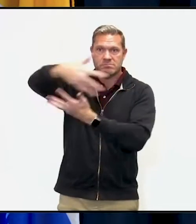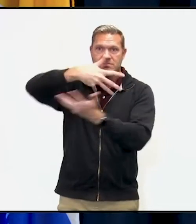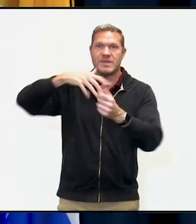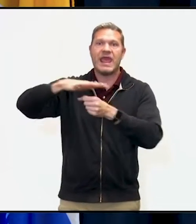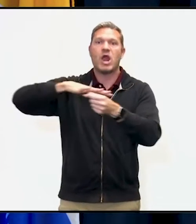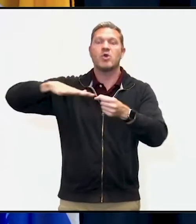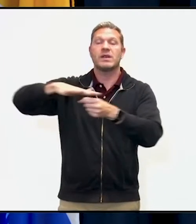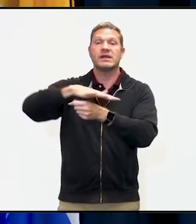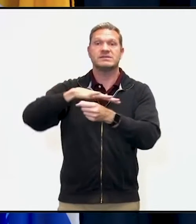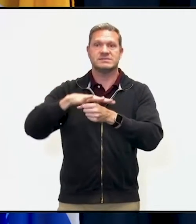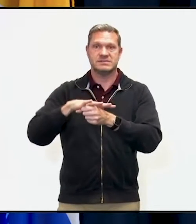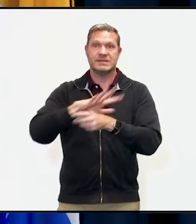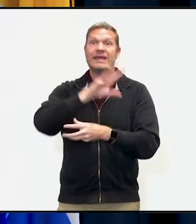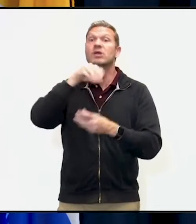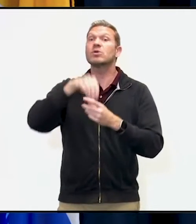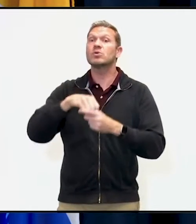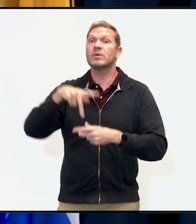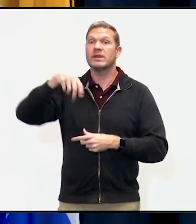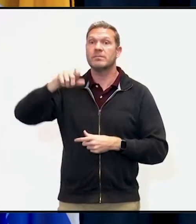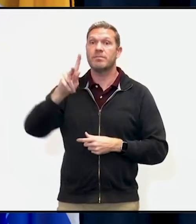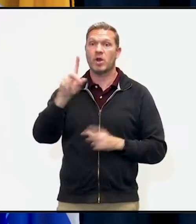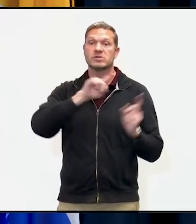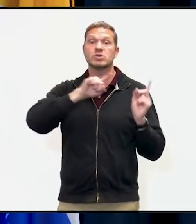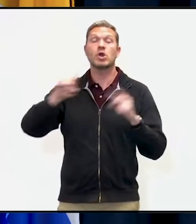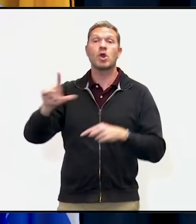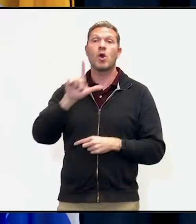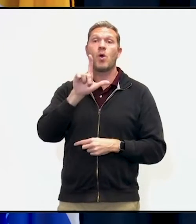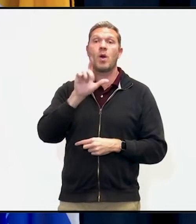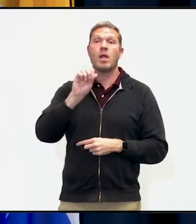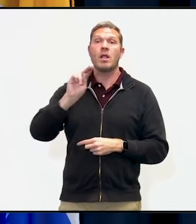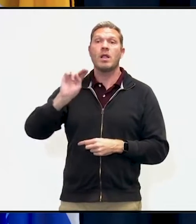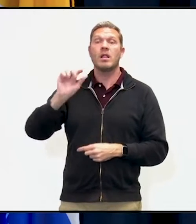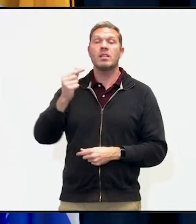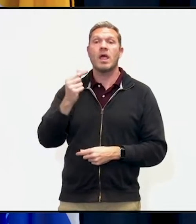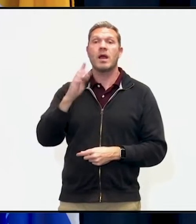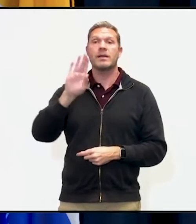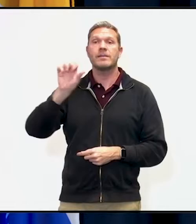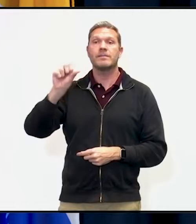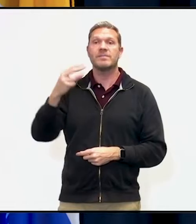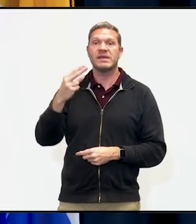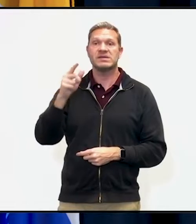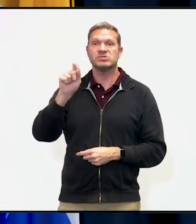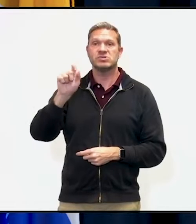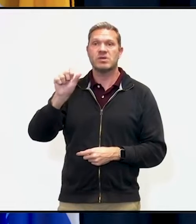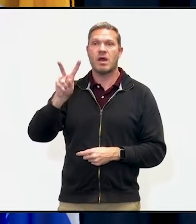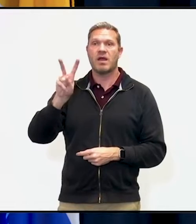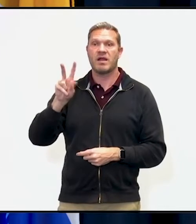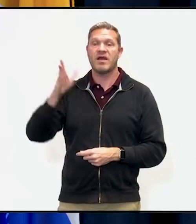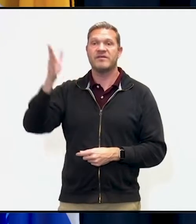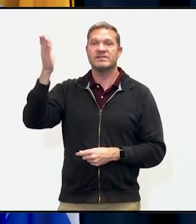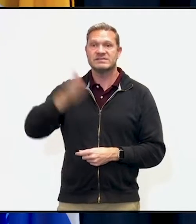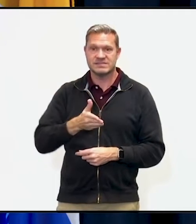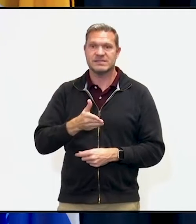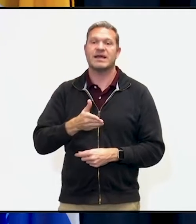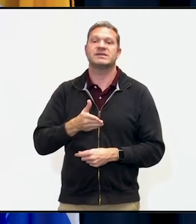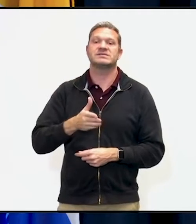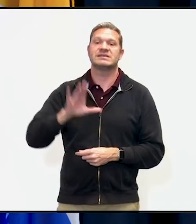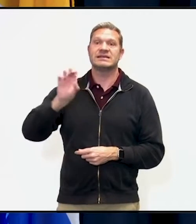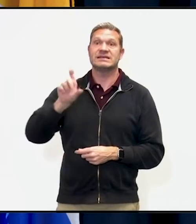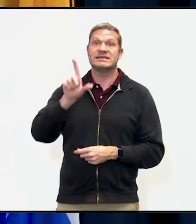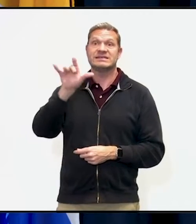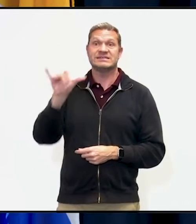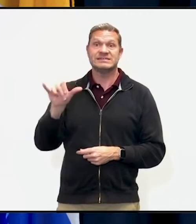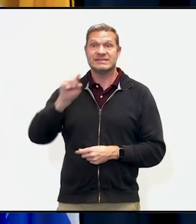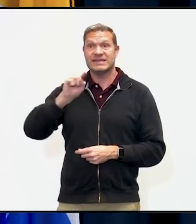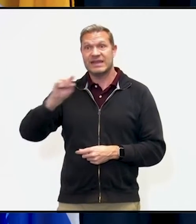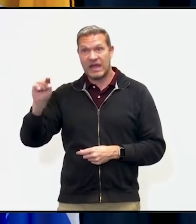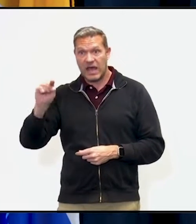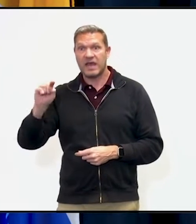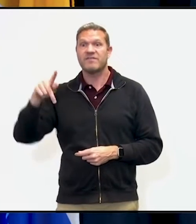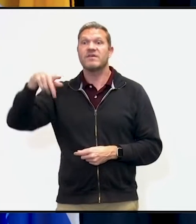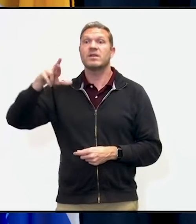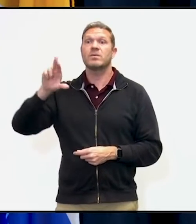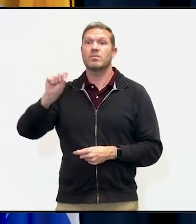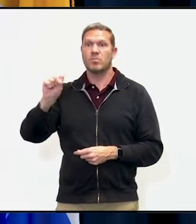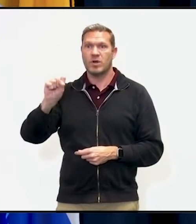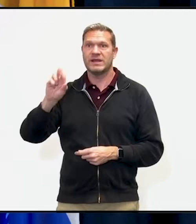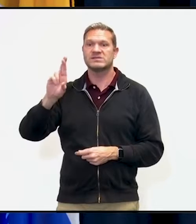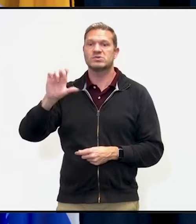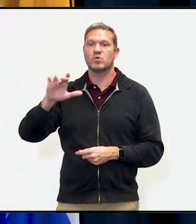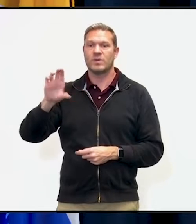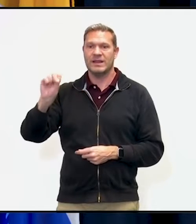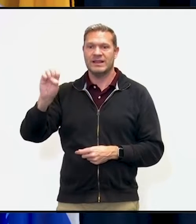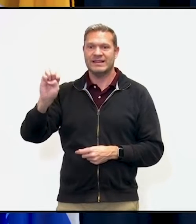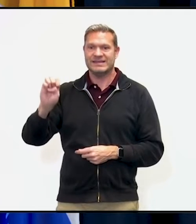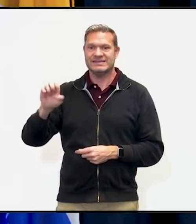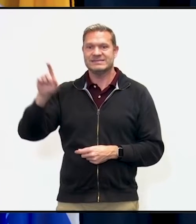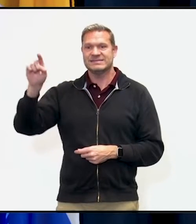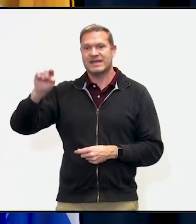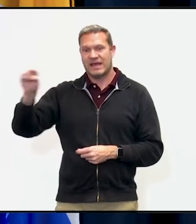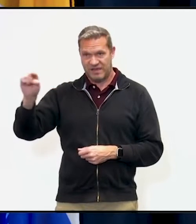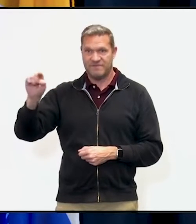Please visit our website at longbeach.gov/city-pressrelease-archive to see a press release that includes tips